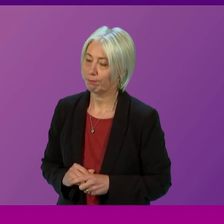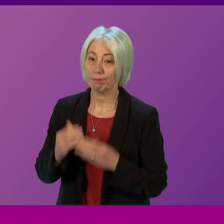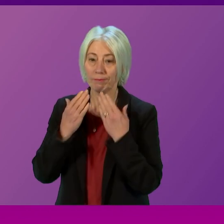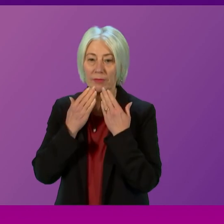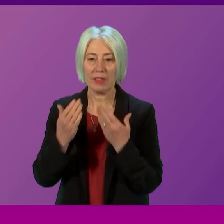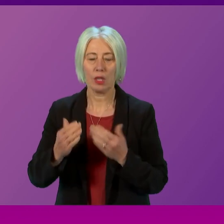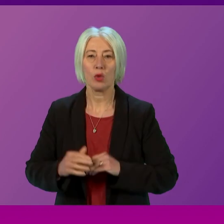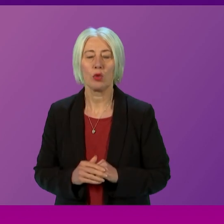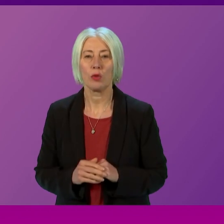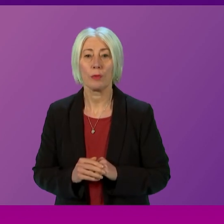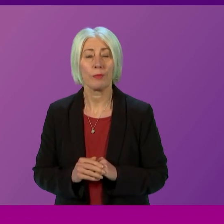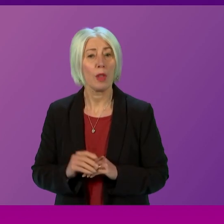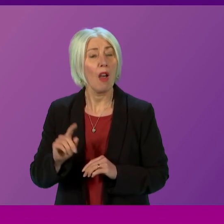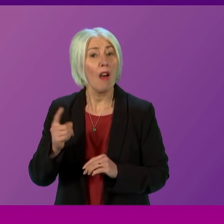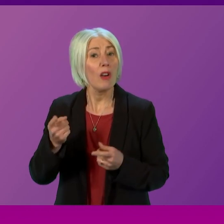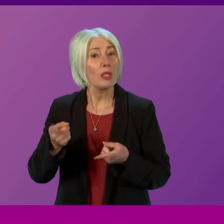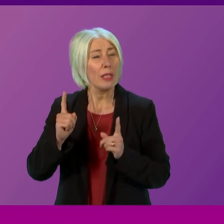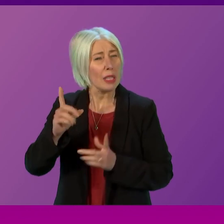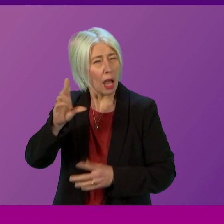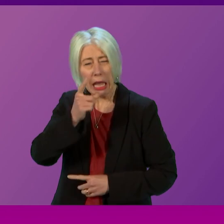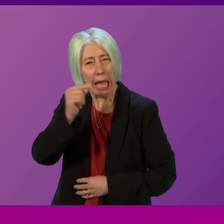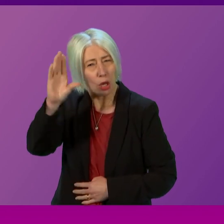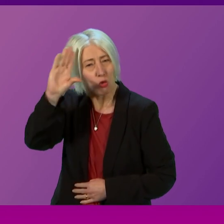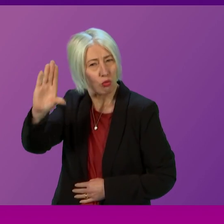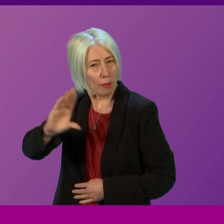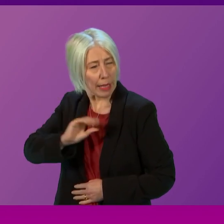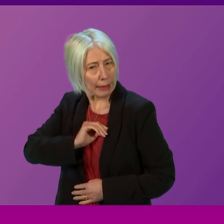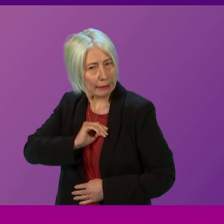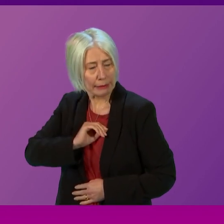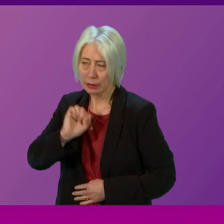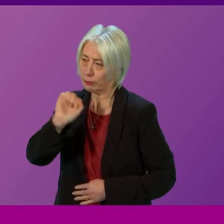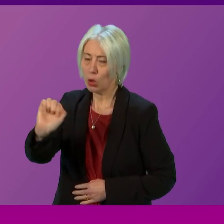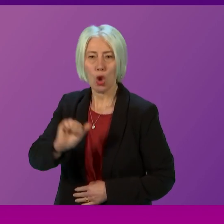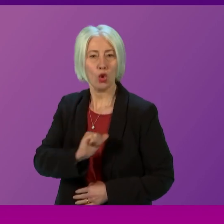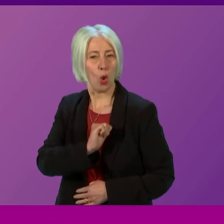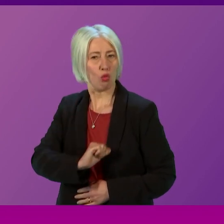Will the First Minister remind us of the promise that she made seven years ago,